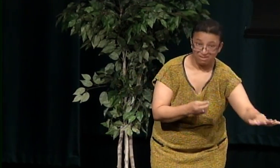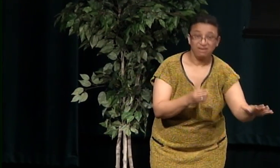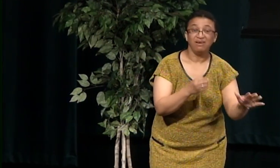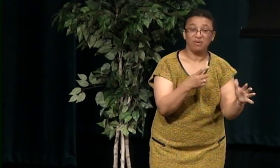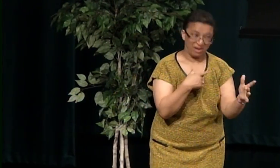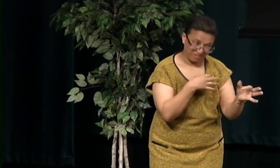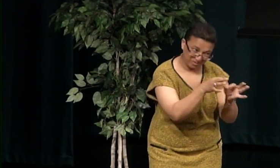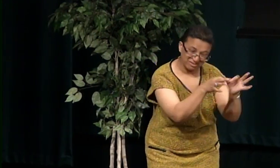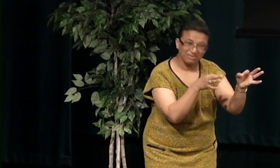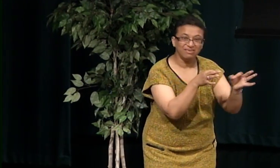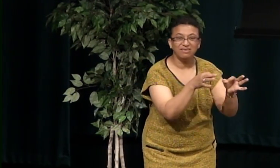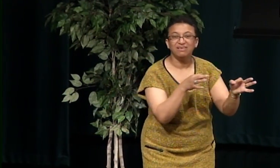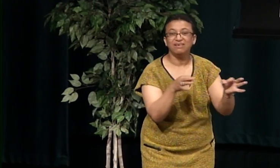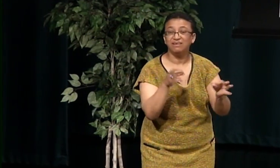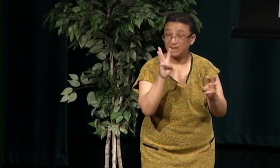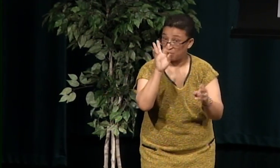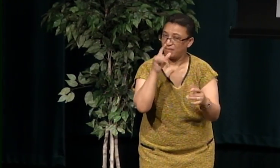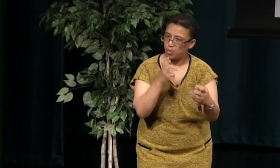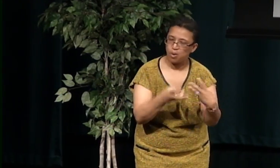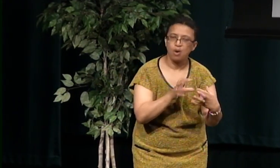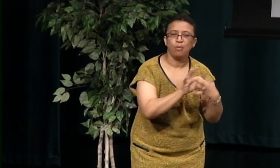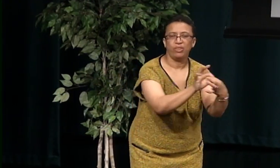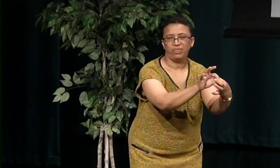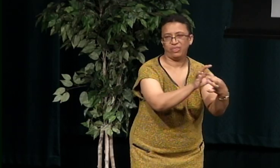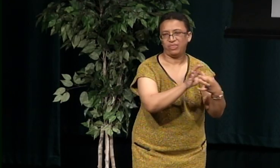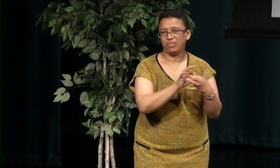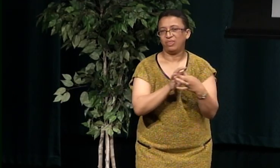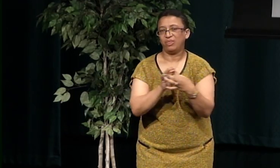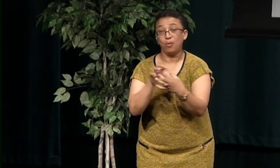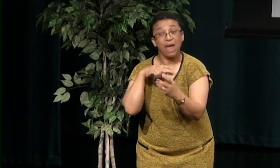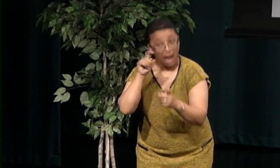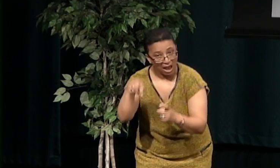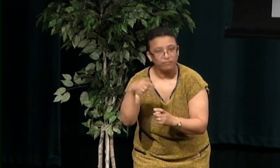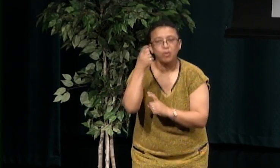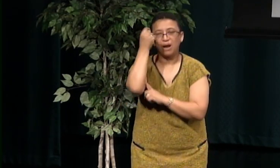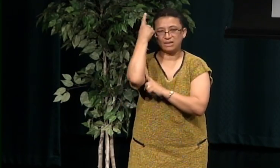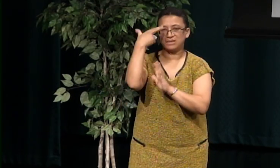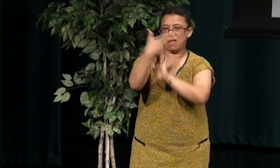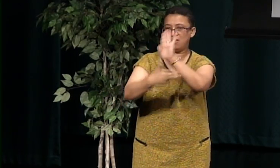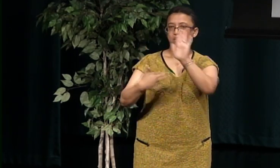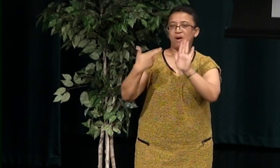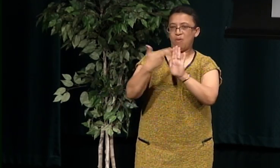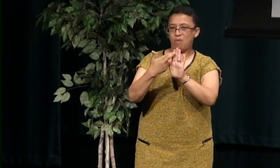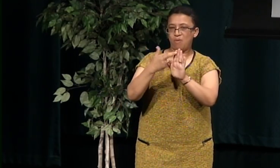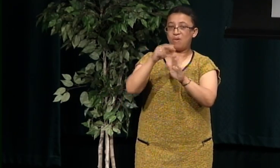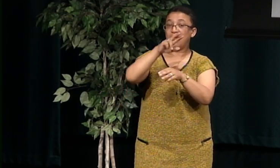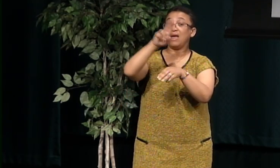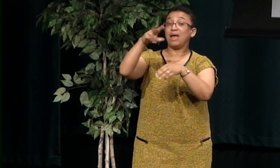UNESCO, we had to step in and help them understand. We do a lot of this.